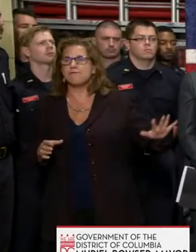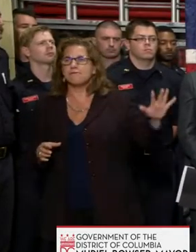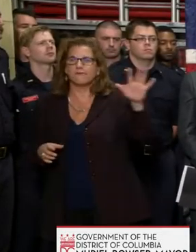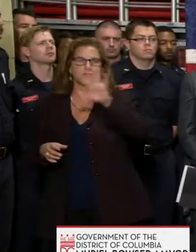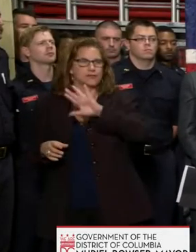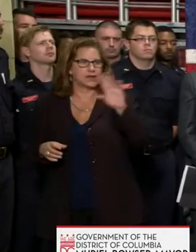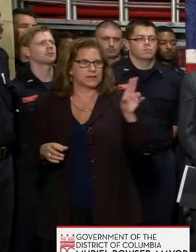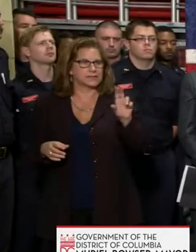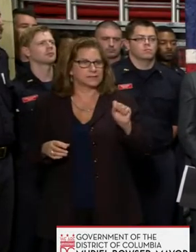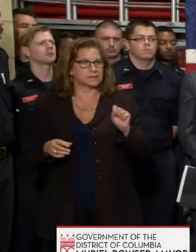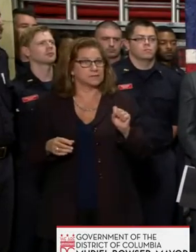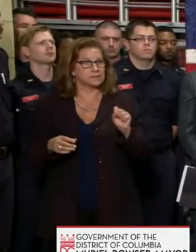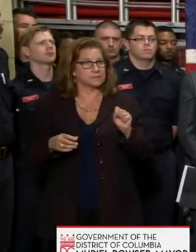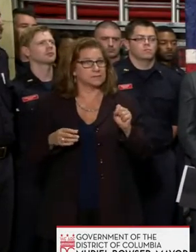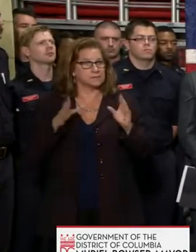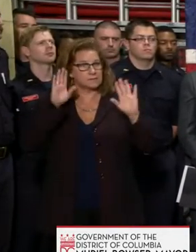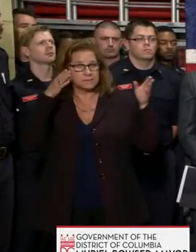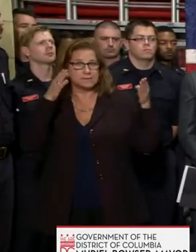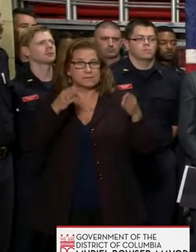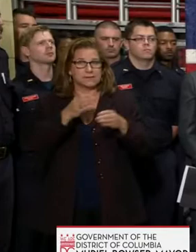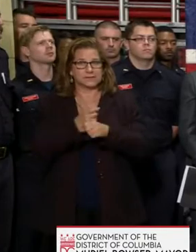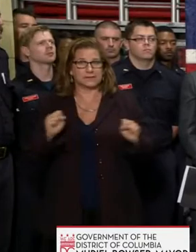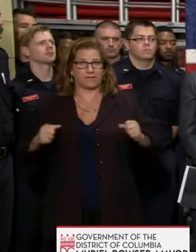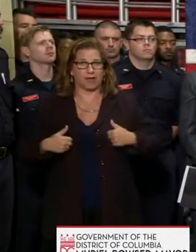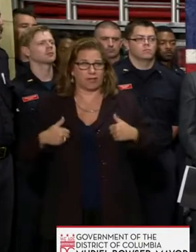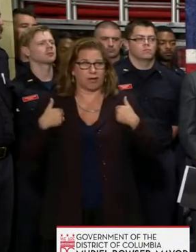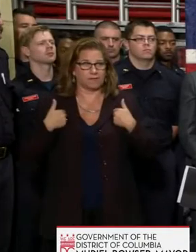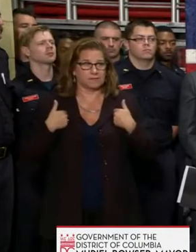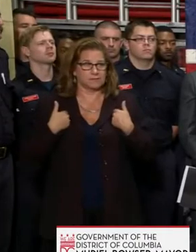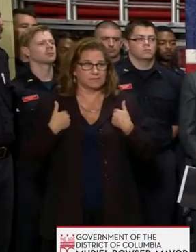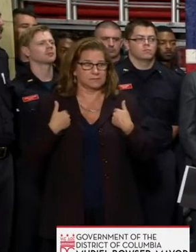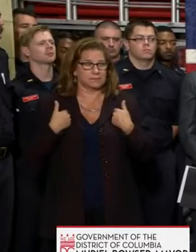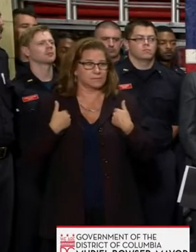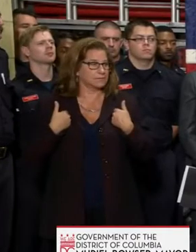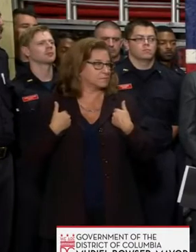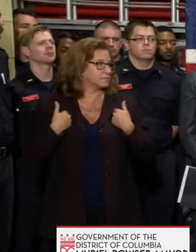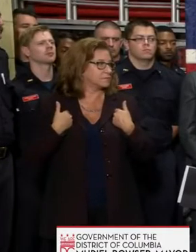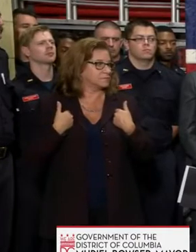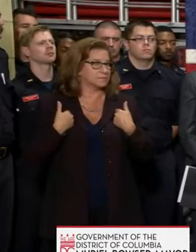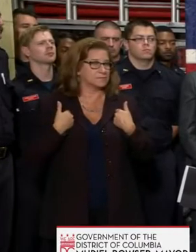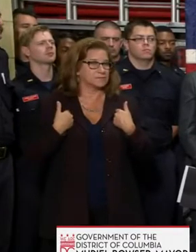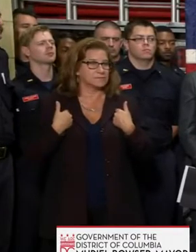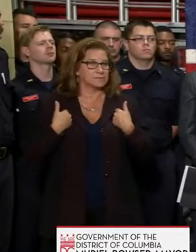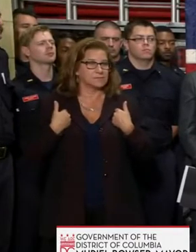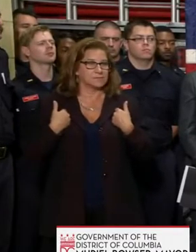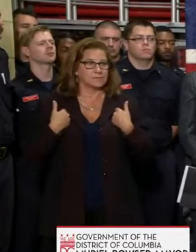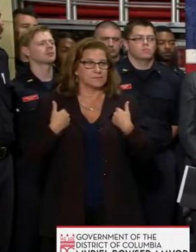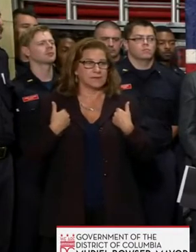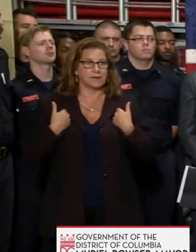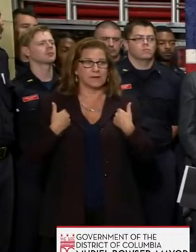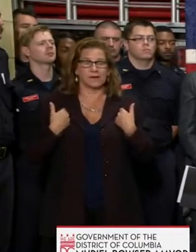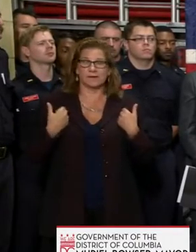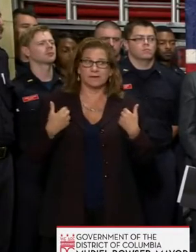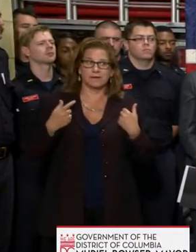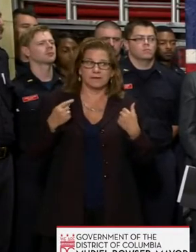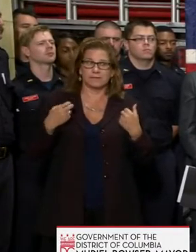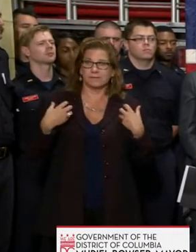OF OTHERS. WHEREAS THE BRAVE DISTRICT FIRE AND EMS DEPARTMENT WHICH ALONG WITH ARLINGTON COUNTY FIRE